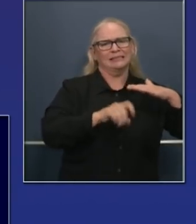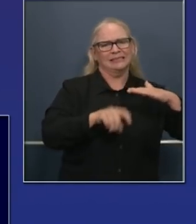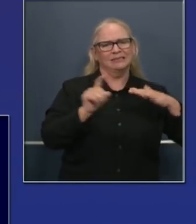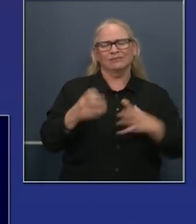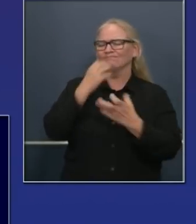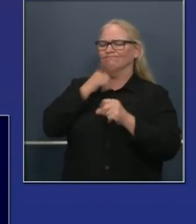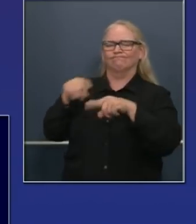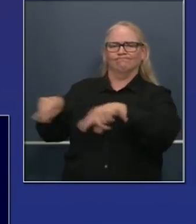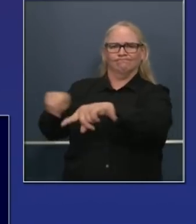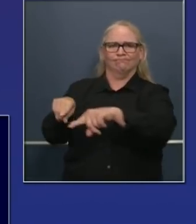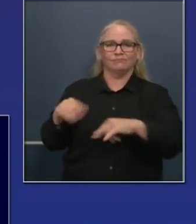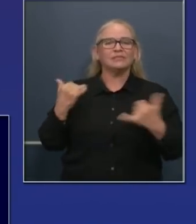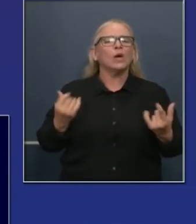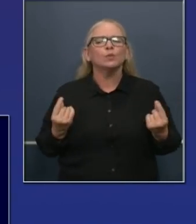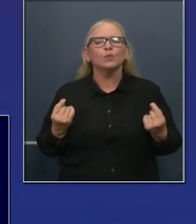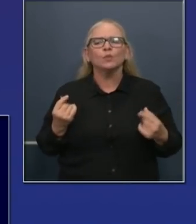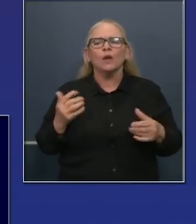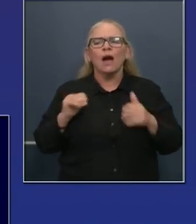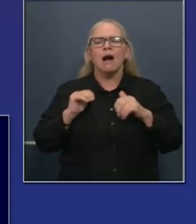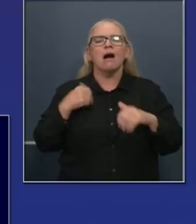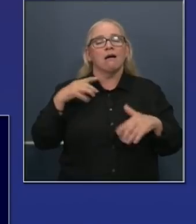HOME ORDER AND AND THE BACKBONE